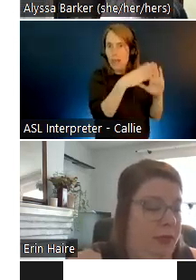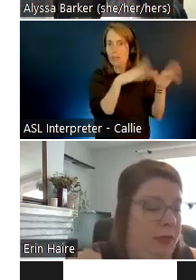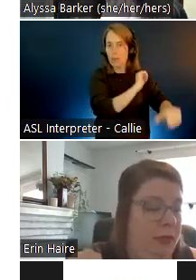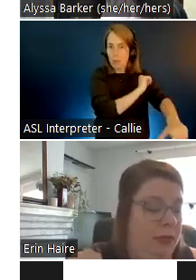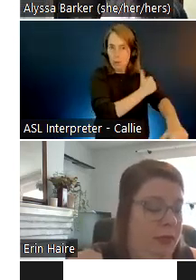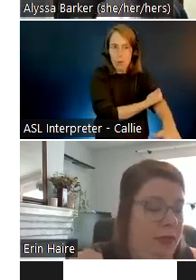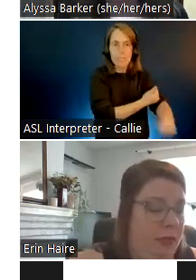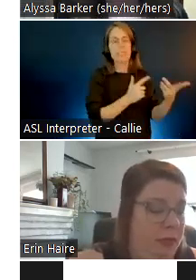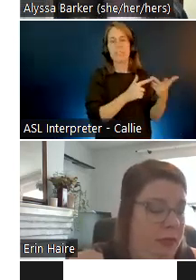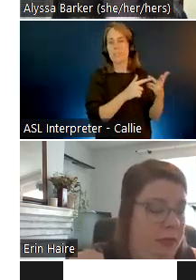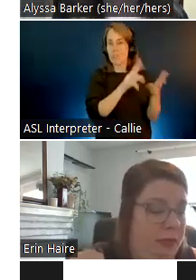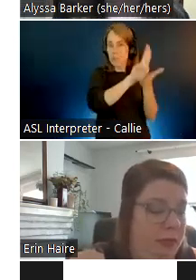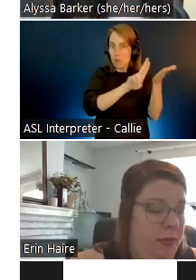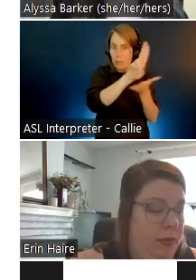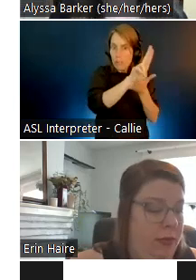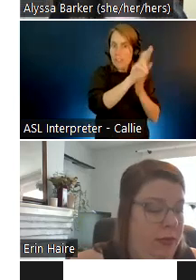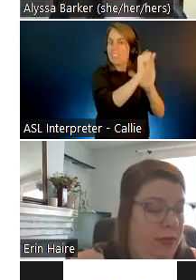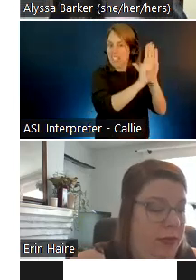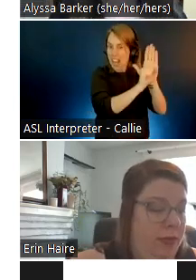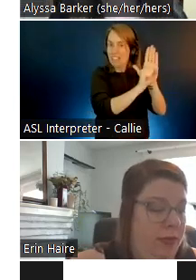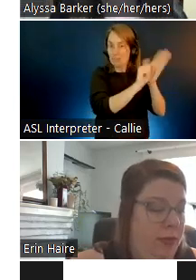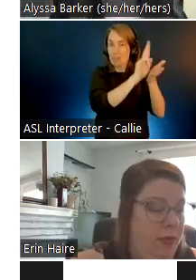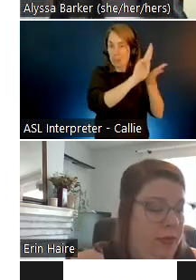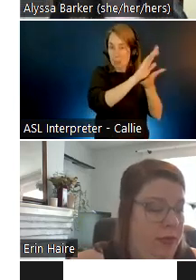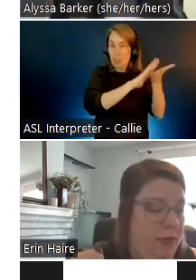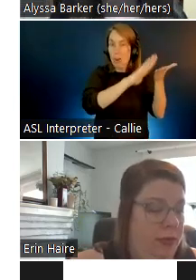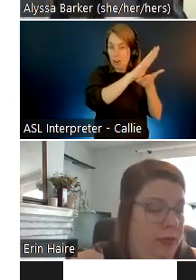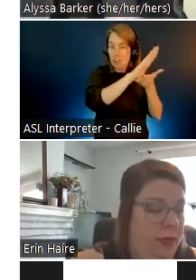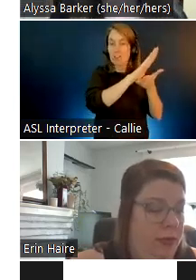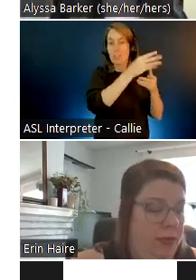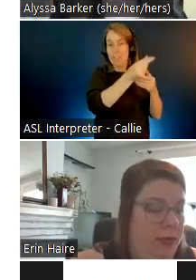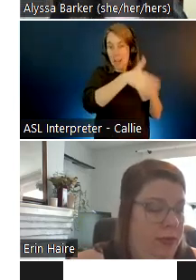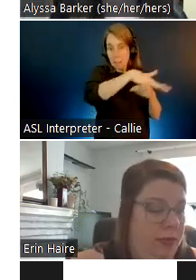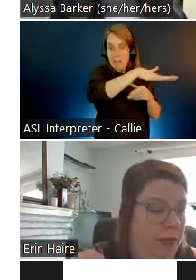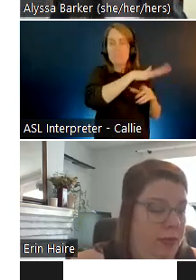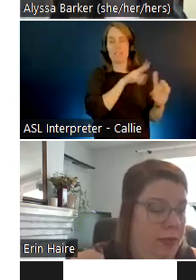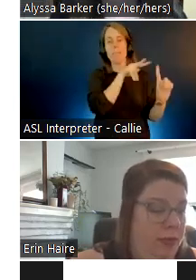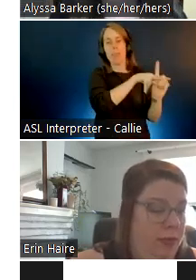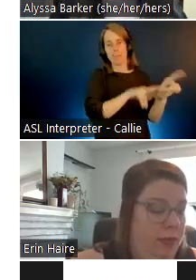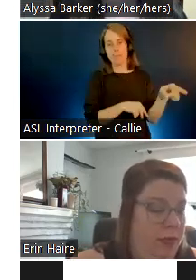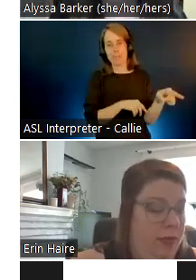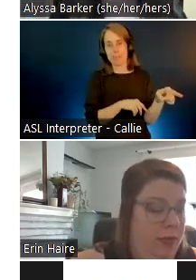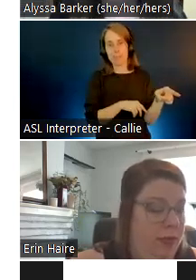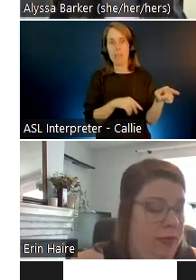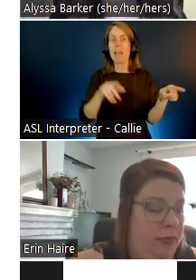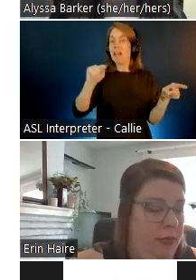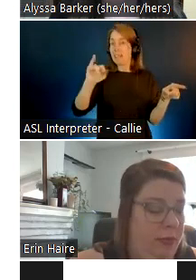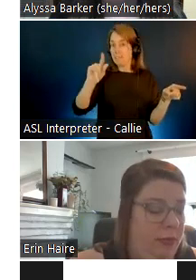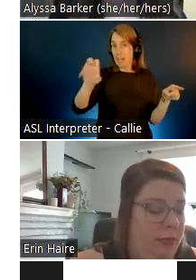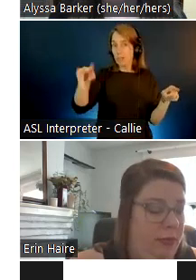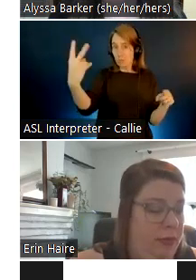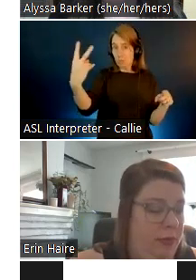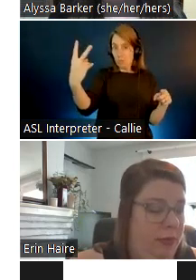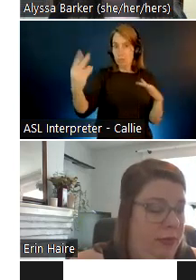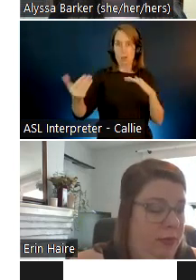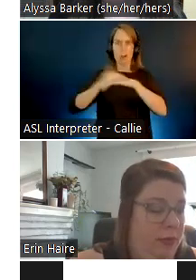others and title two is again broader than just housing and so it it would and it would be a